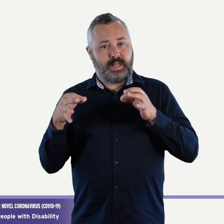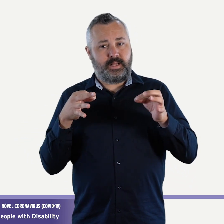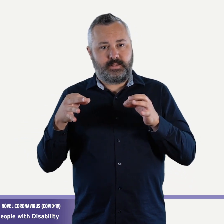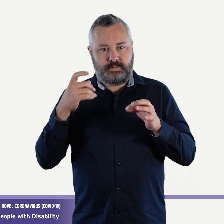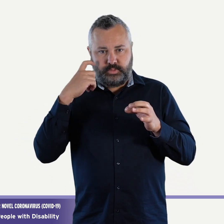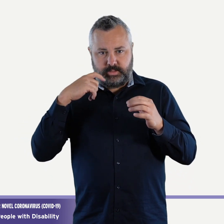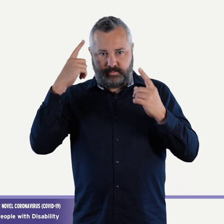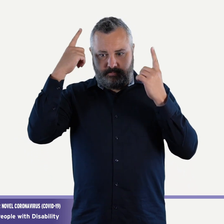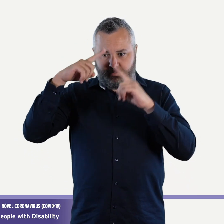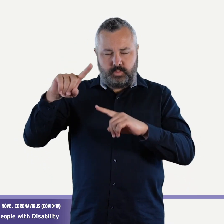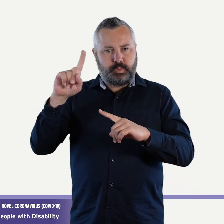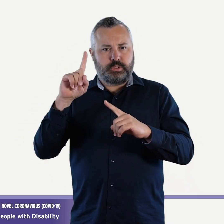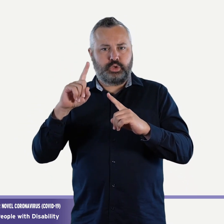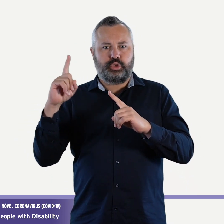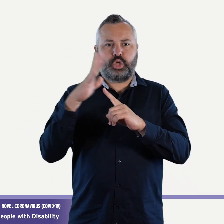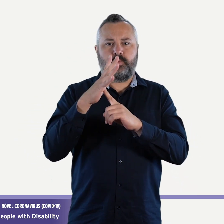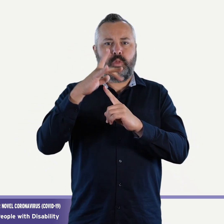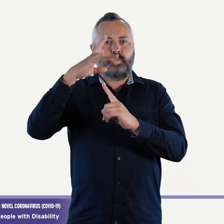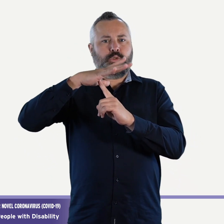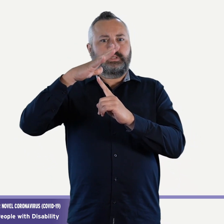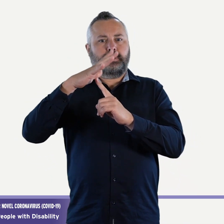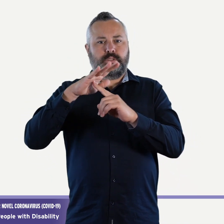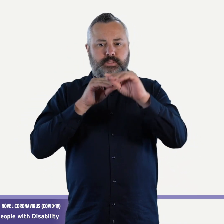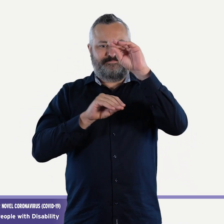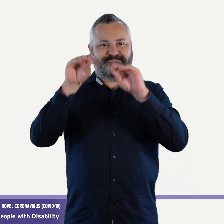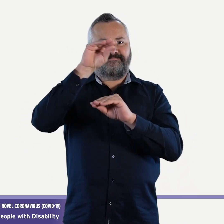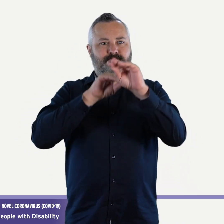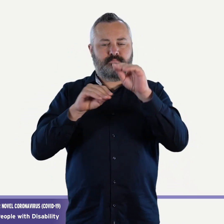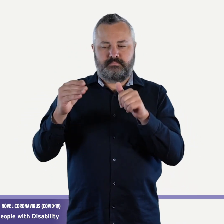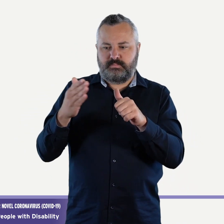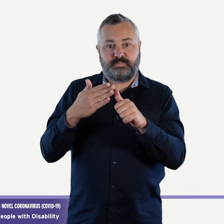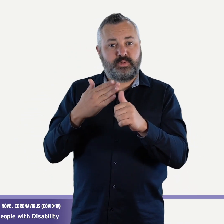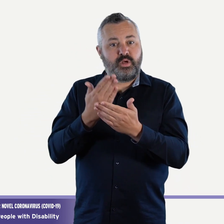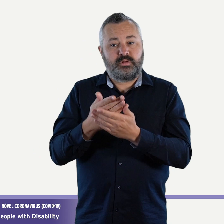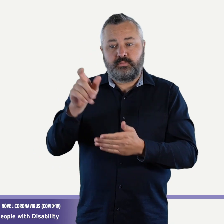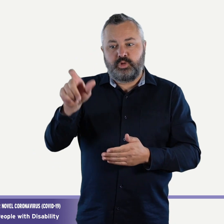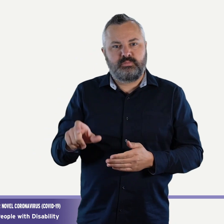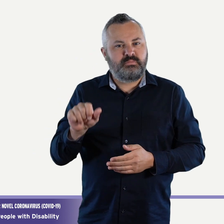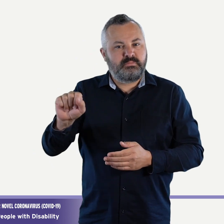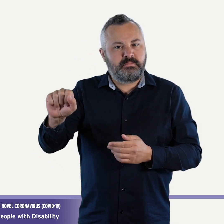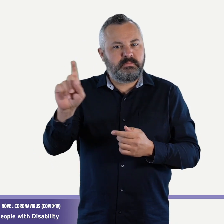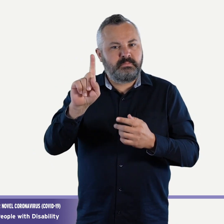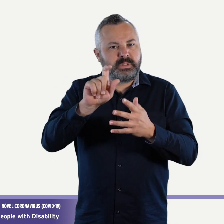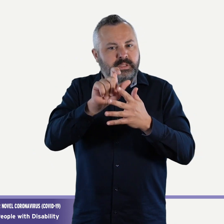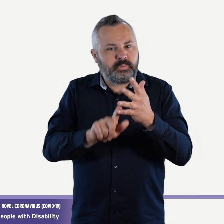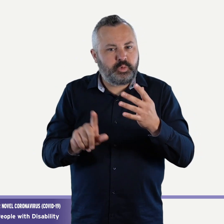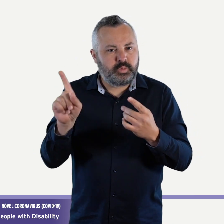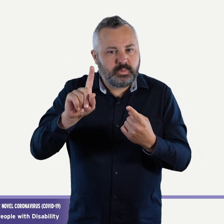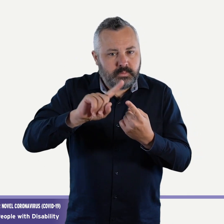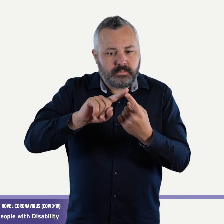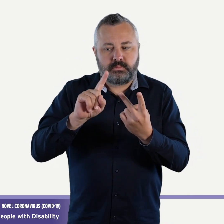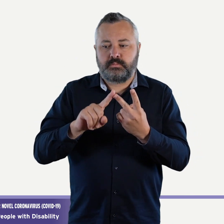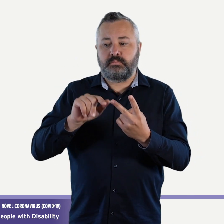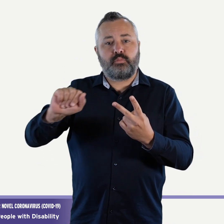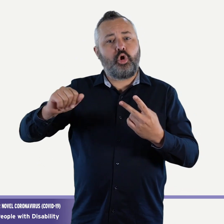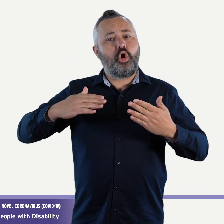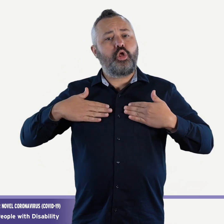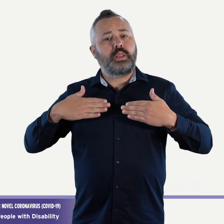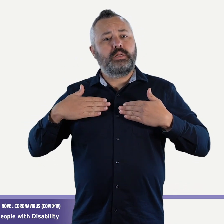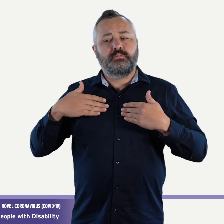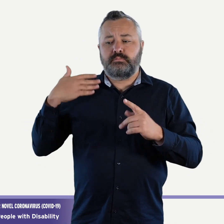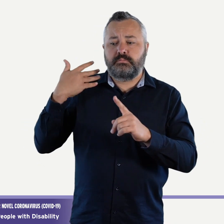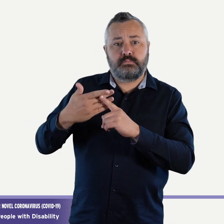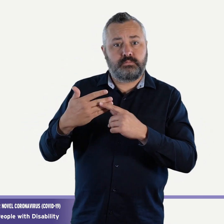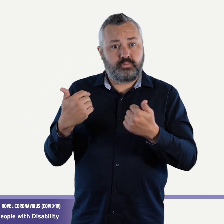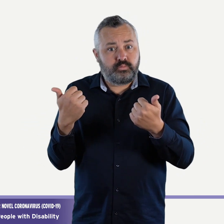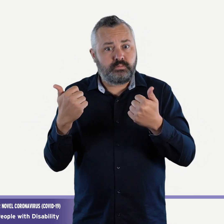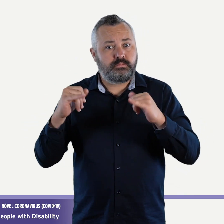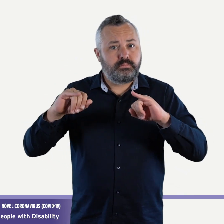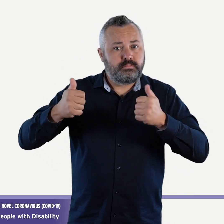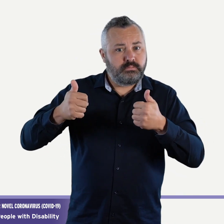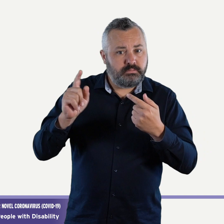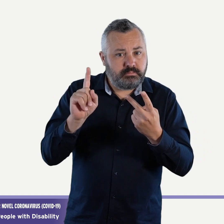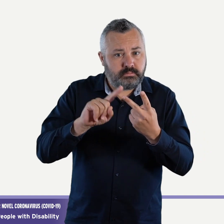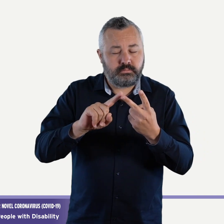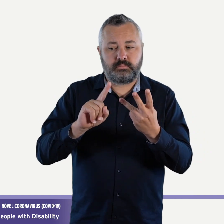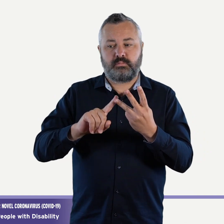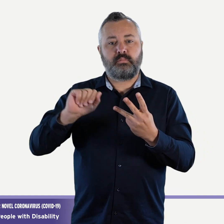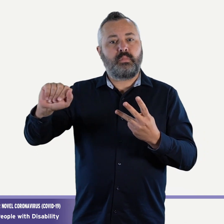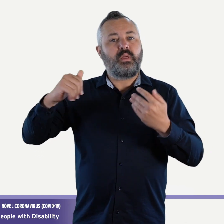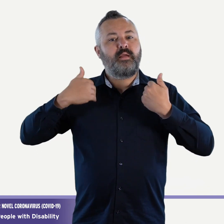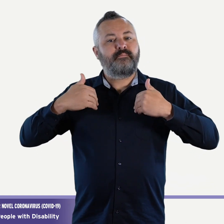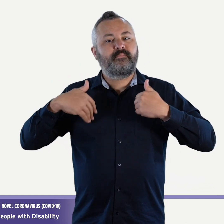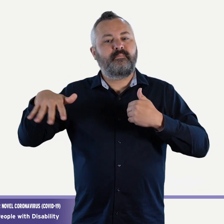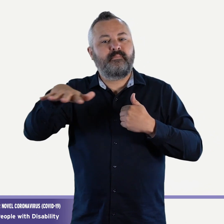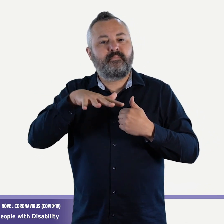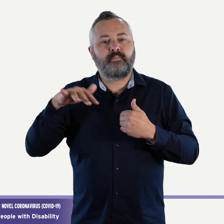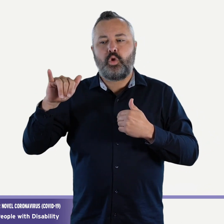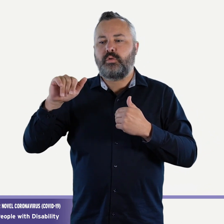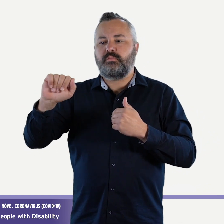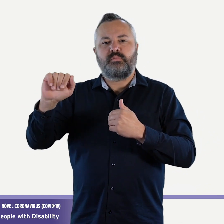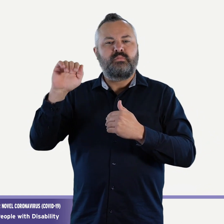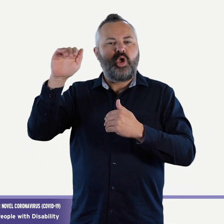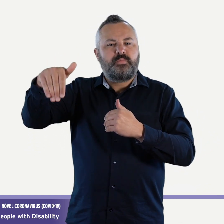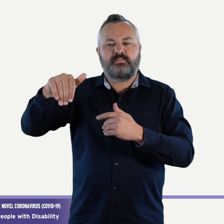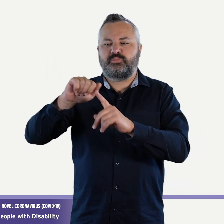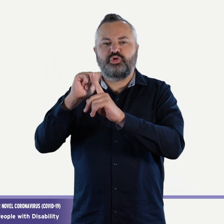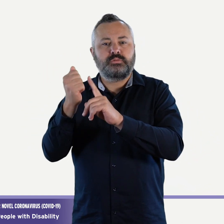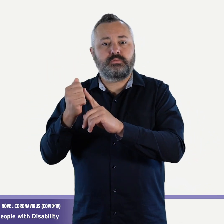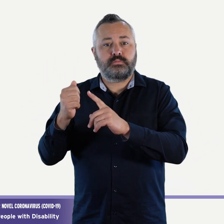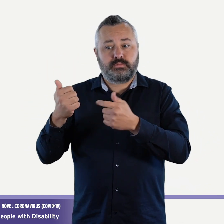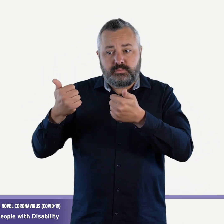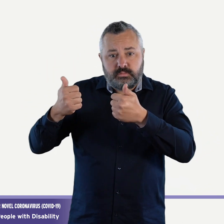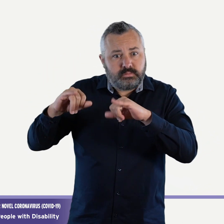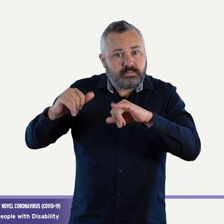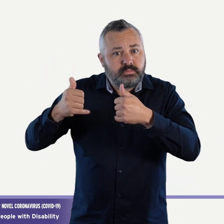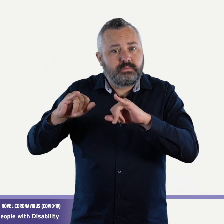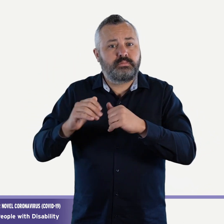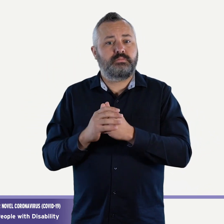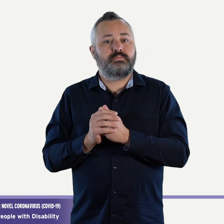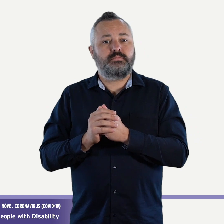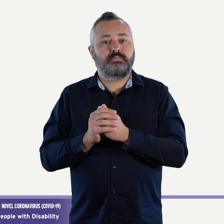The plan will be prioritising individuals whose disability, current health status and setting,